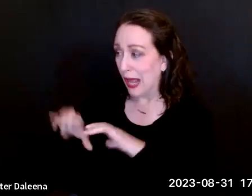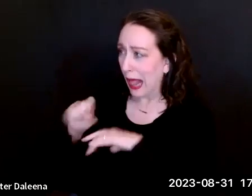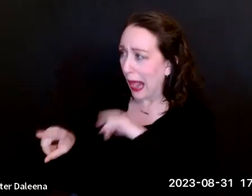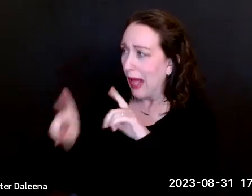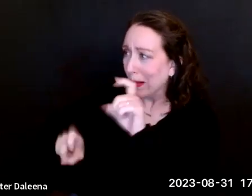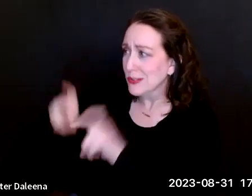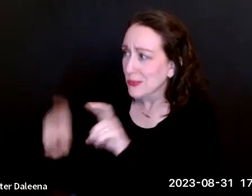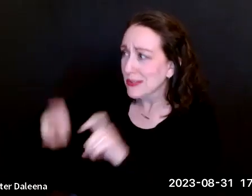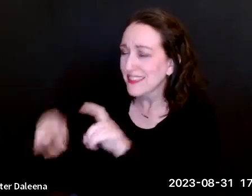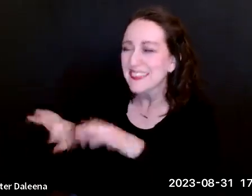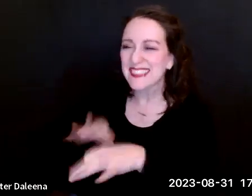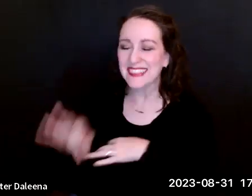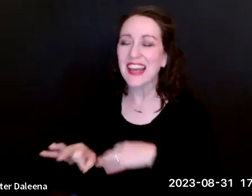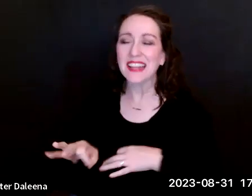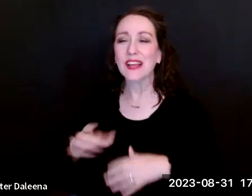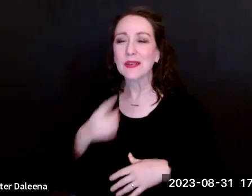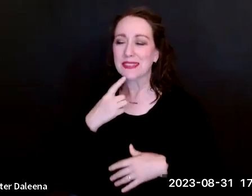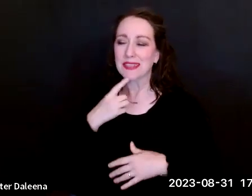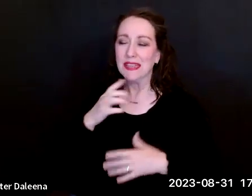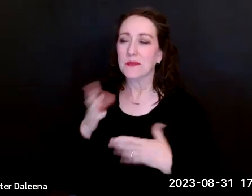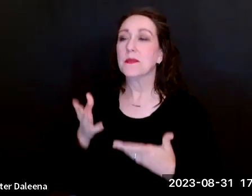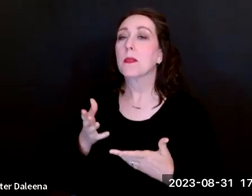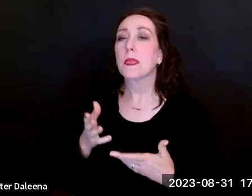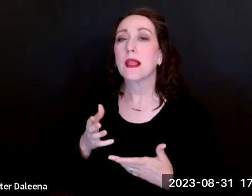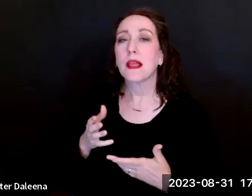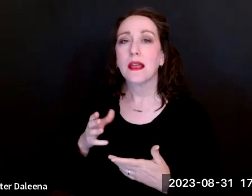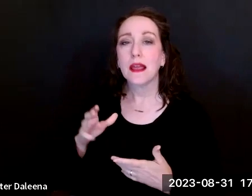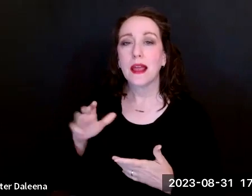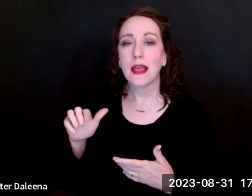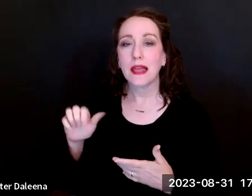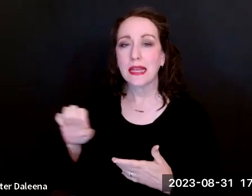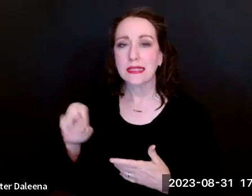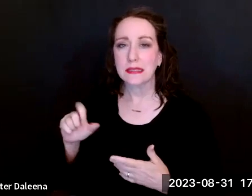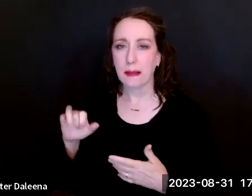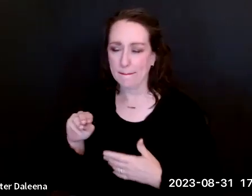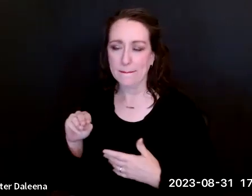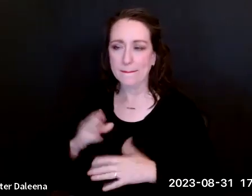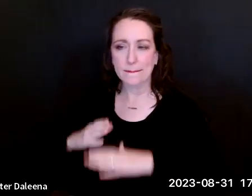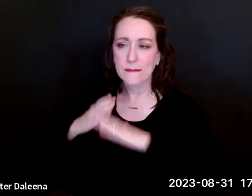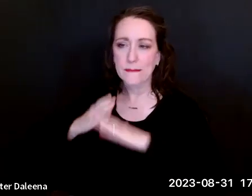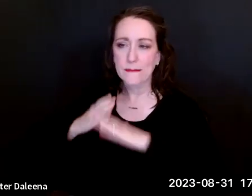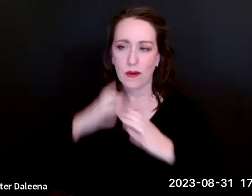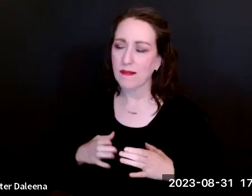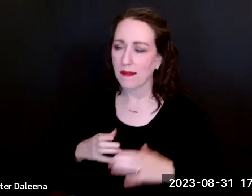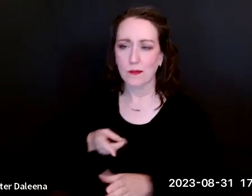instead but I'll just say them so Asam is another barrier for clients and professionals you know on